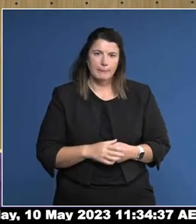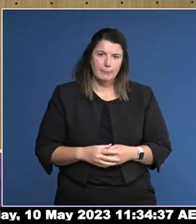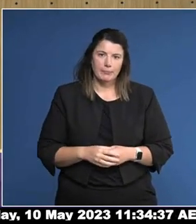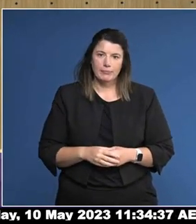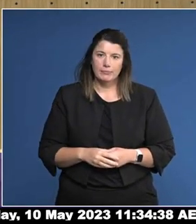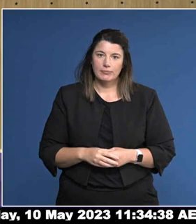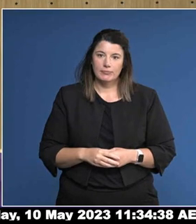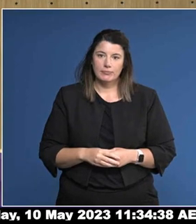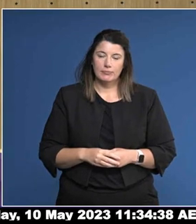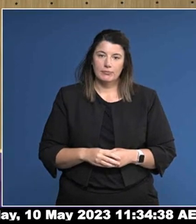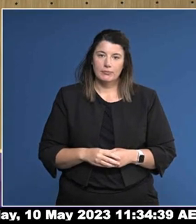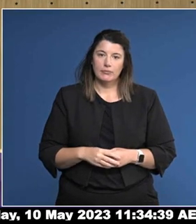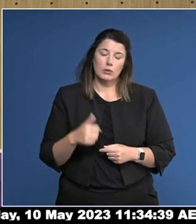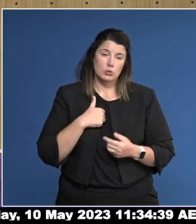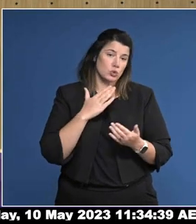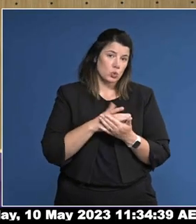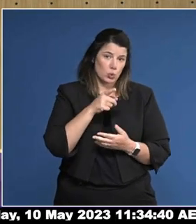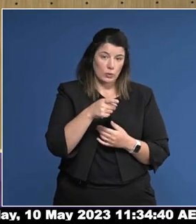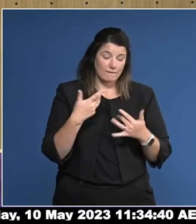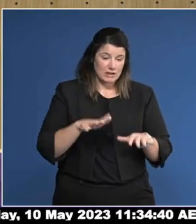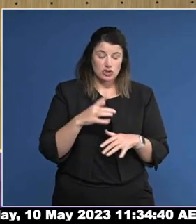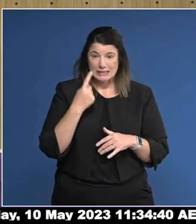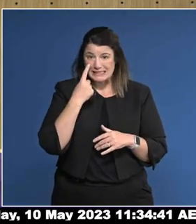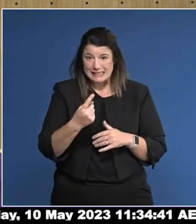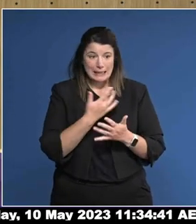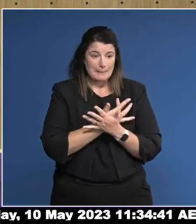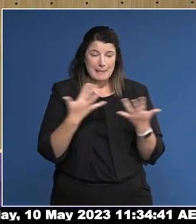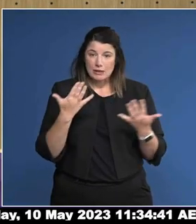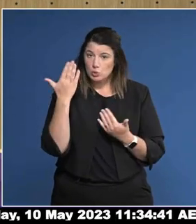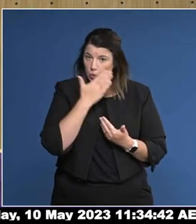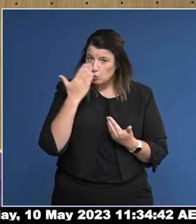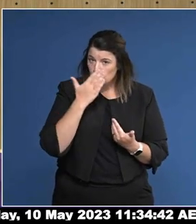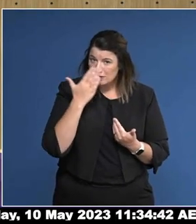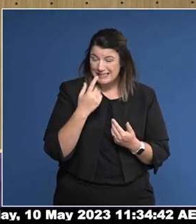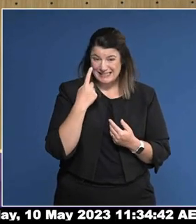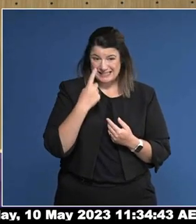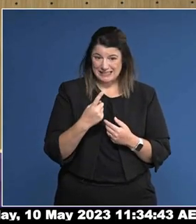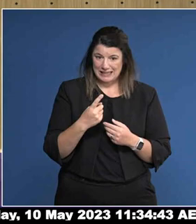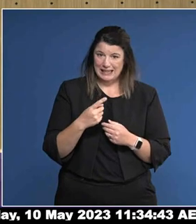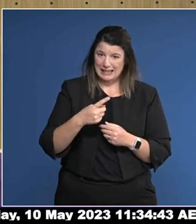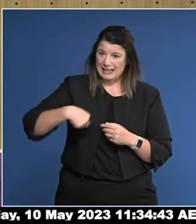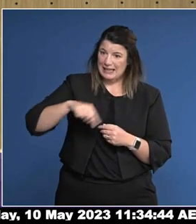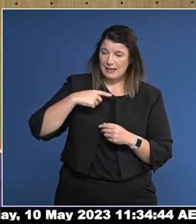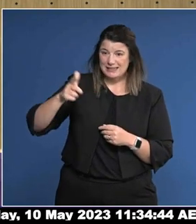out to many - to many schools and seen the efforts that our teachers and teacher aides